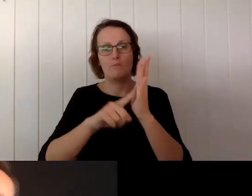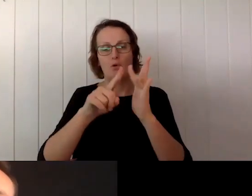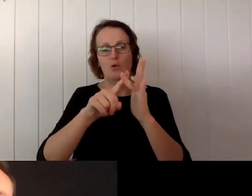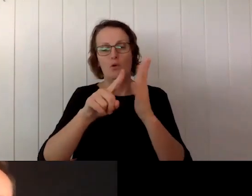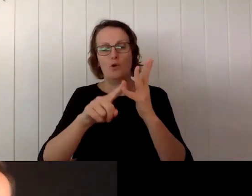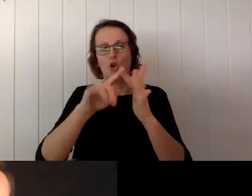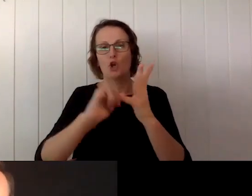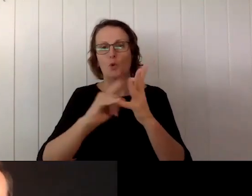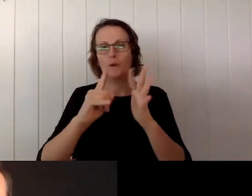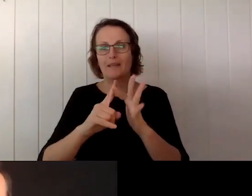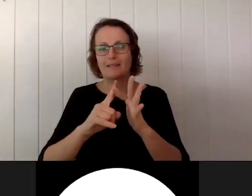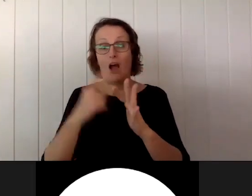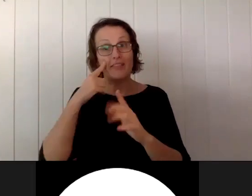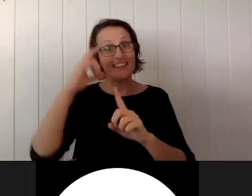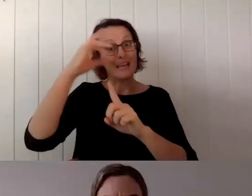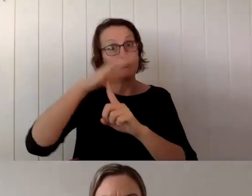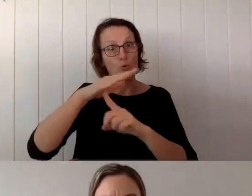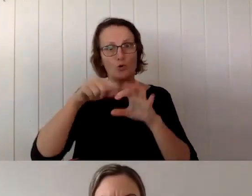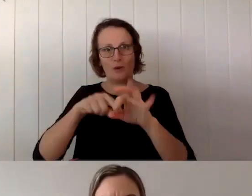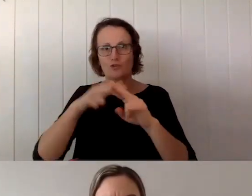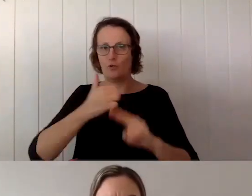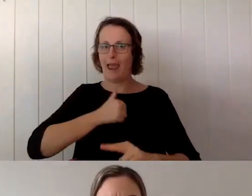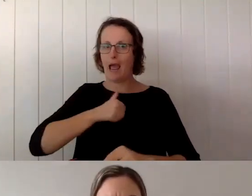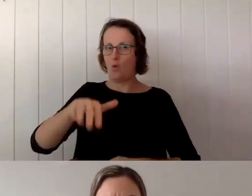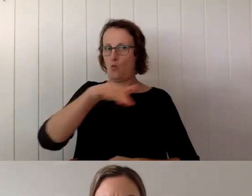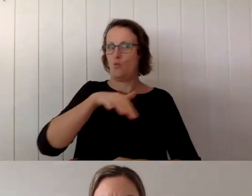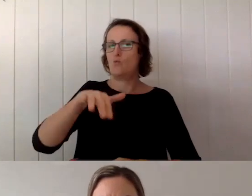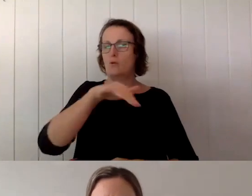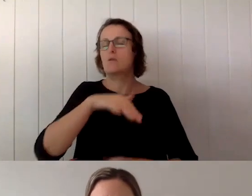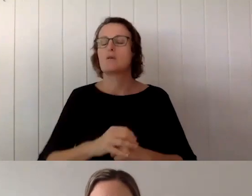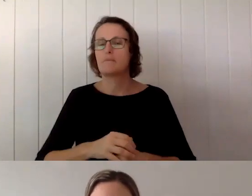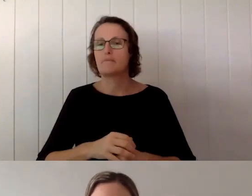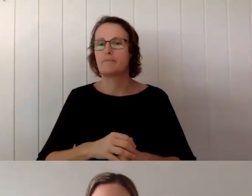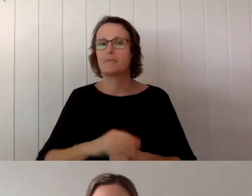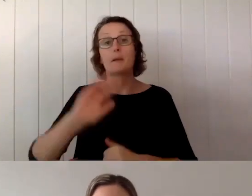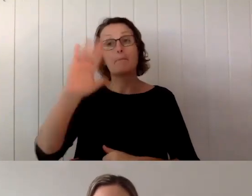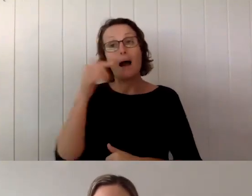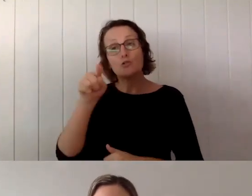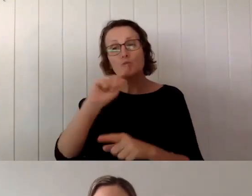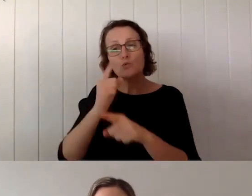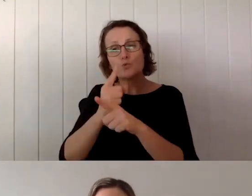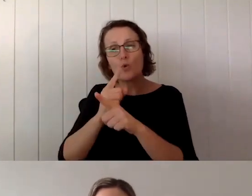this is really pertinent to our sector at the moment. You talked